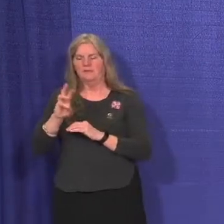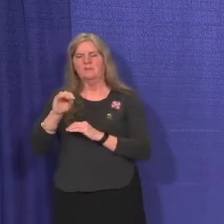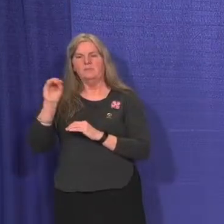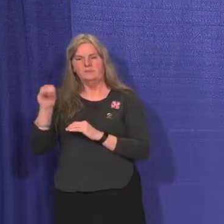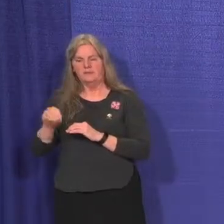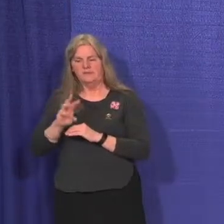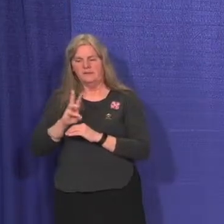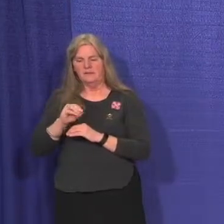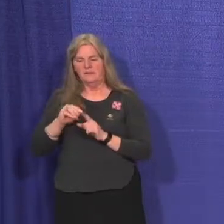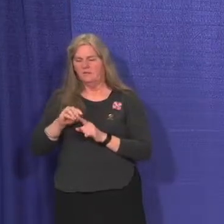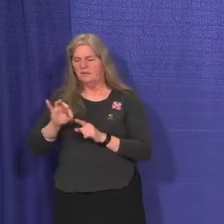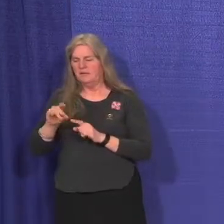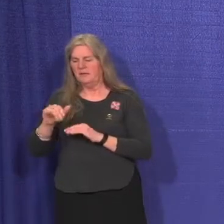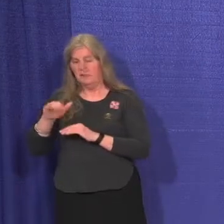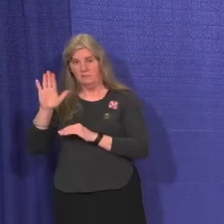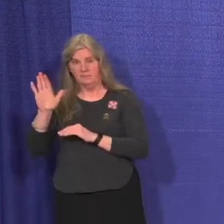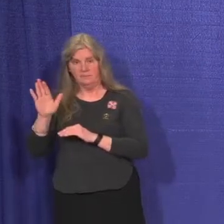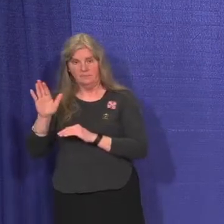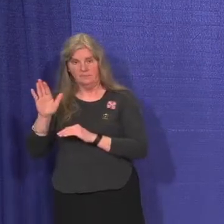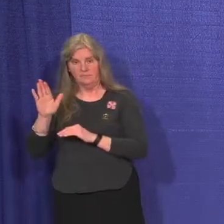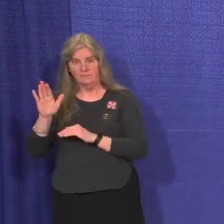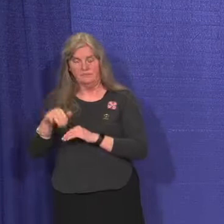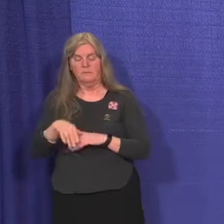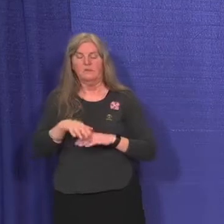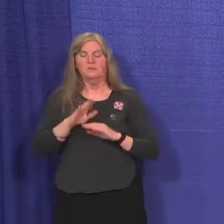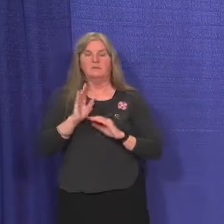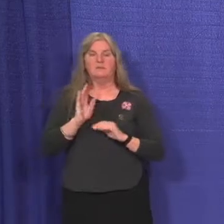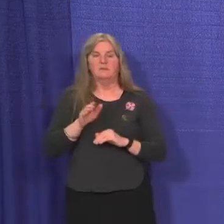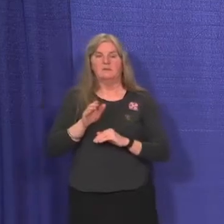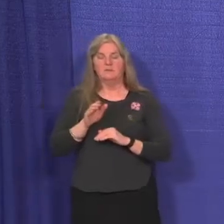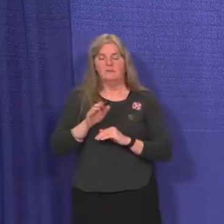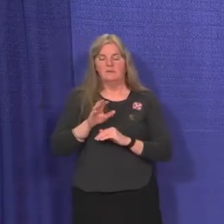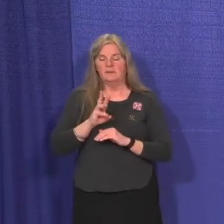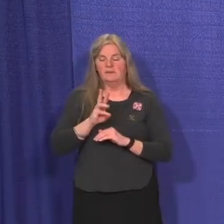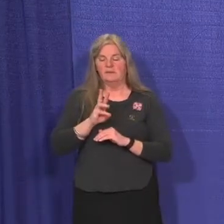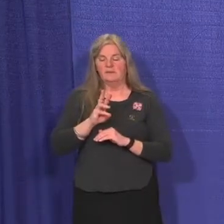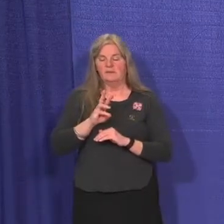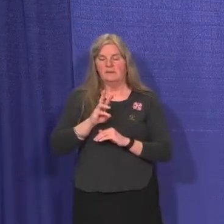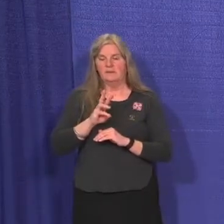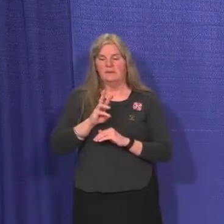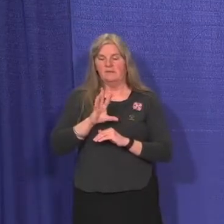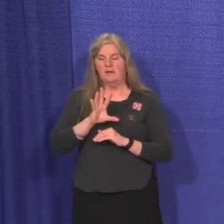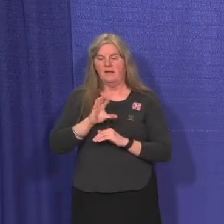not quite there. If we look at our numbers by age